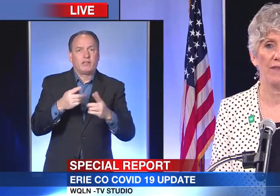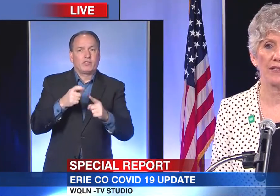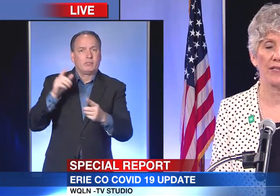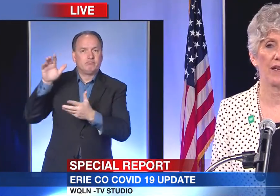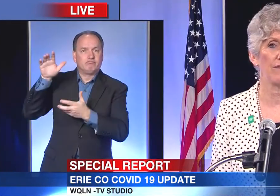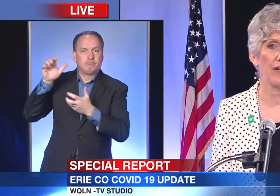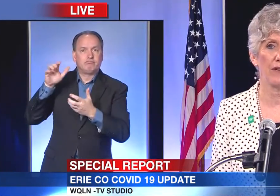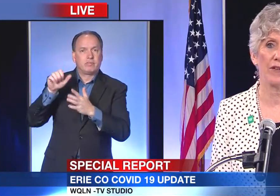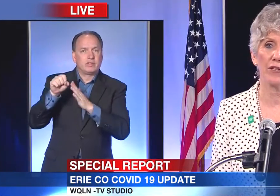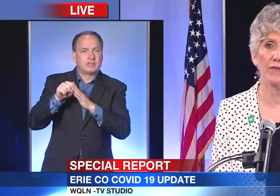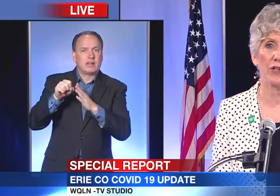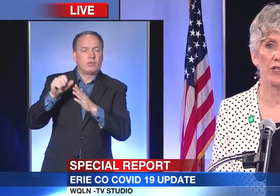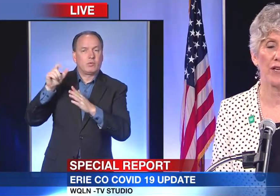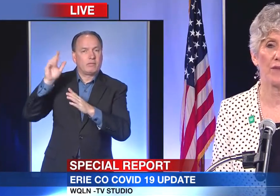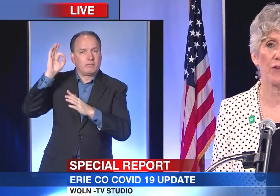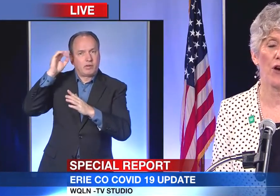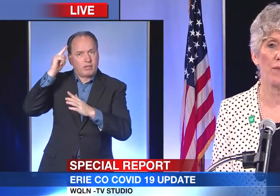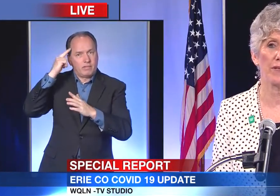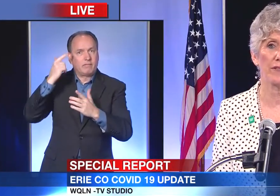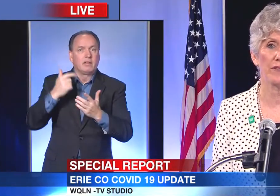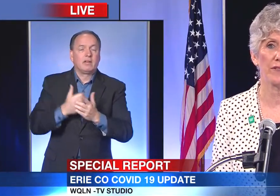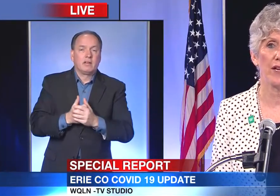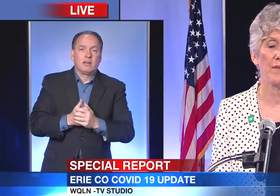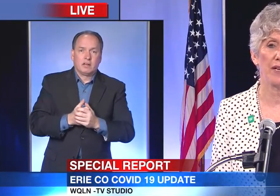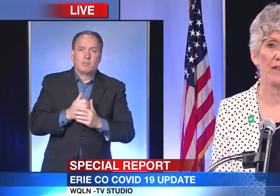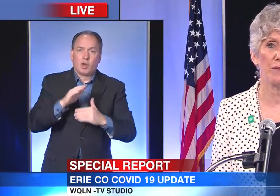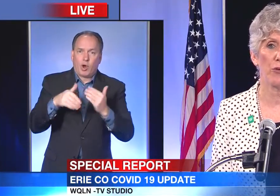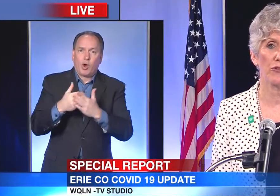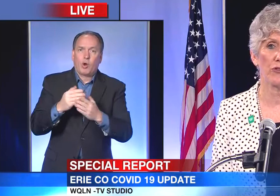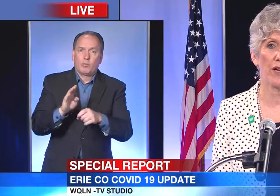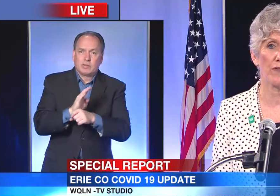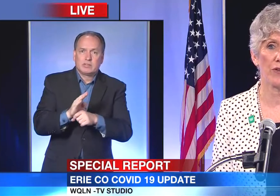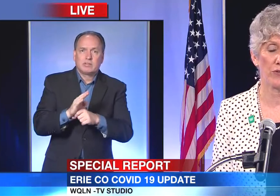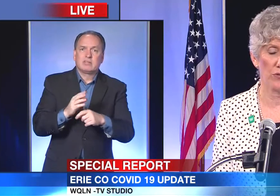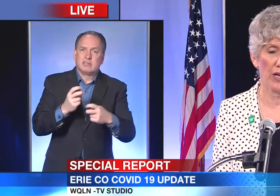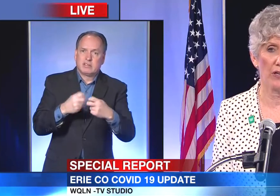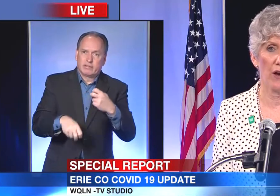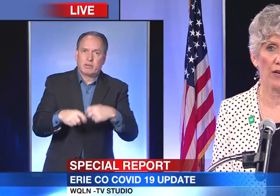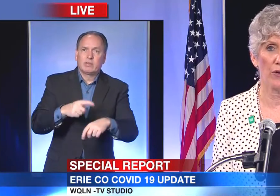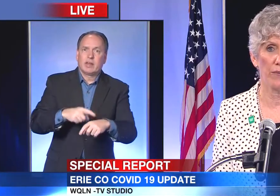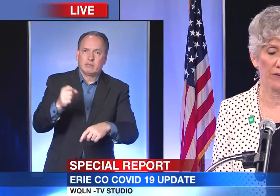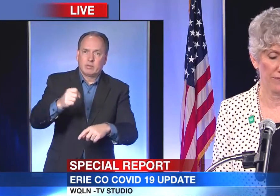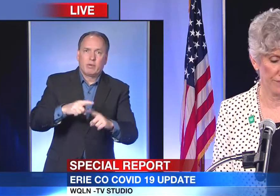CHANGES THAT HAVE BEEN MADE THROUGH SOME OF THE FEDERAL STIMULUS PACKAGES PUT OUT THERE, BUT OBVIOUSLY A VERY, VERY DIFFICULT TIME FOR ALL